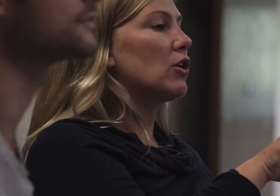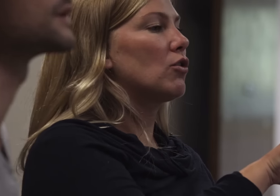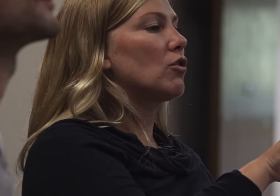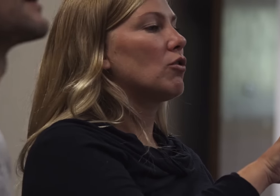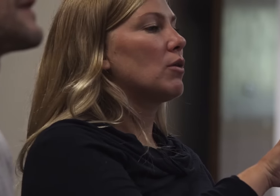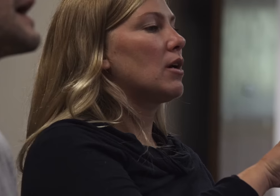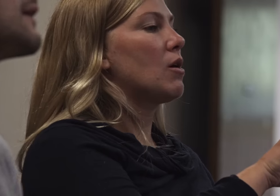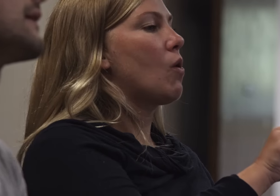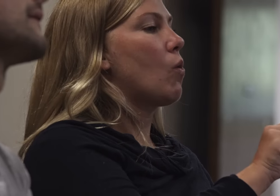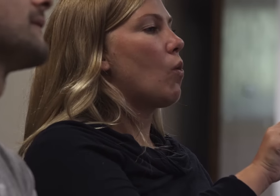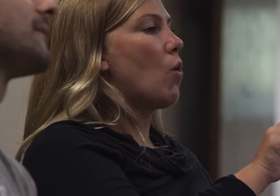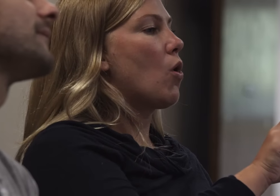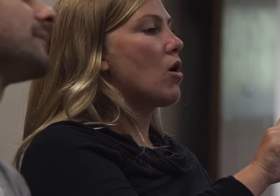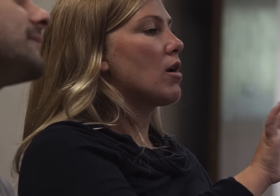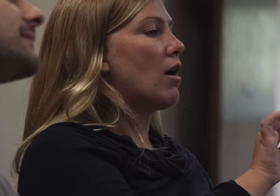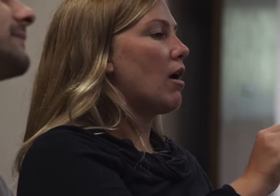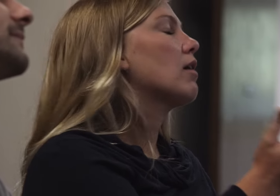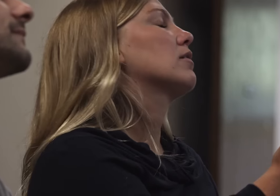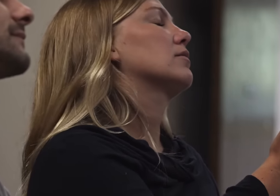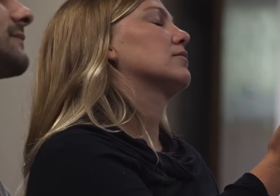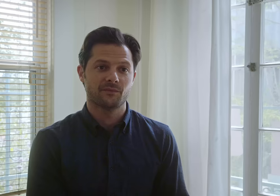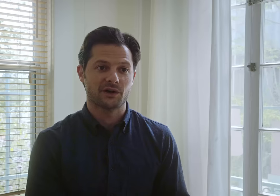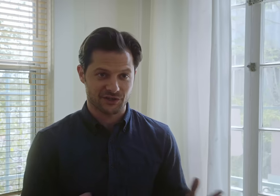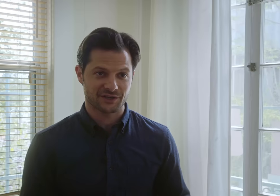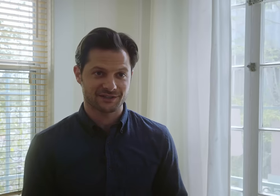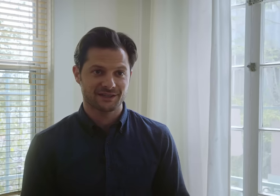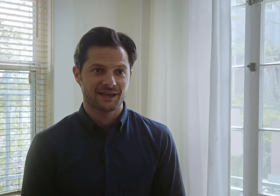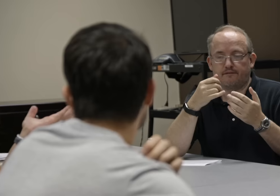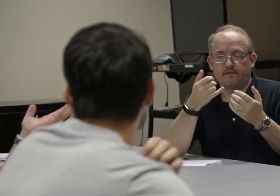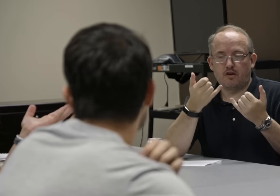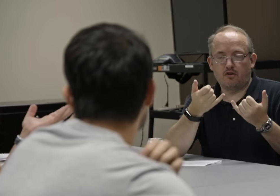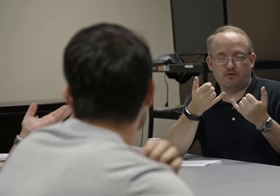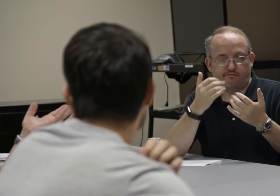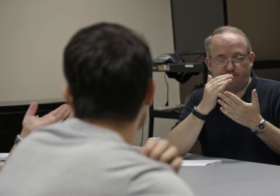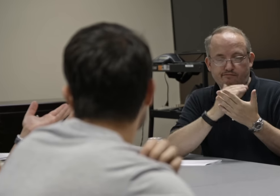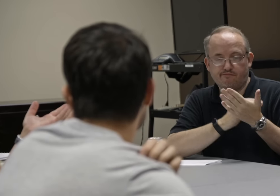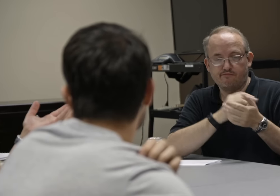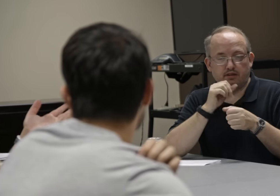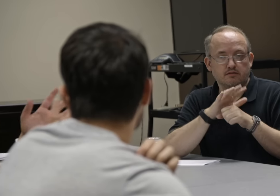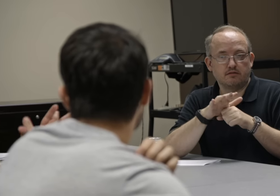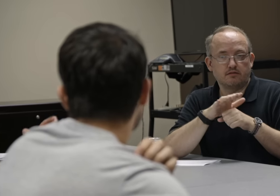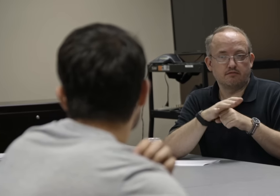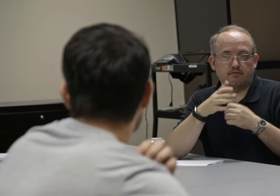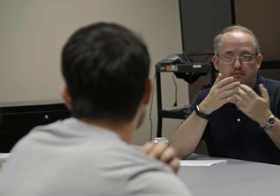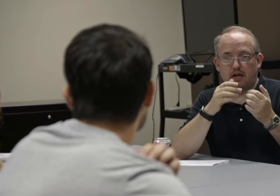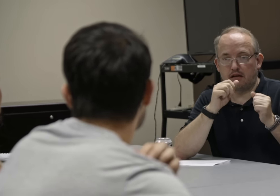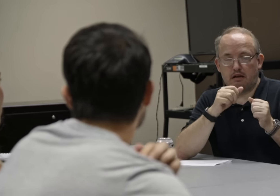At one point in the middle of the day we had a little bit of a break between auditions. You know, we have options that are not on the list.